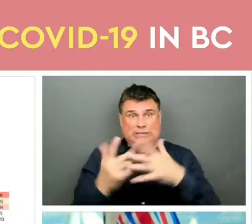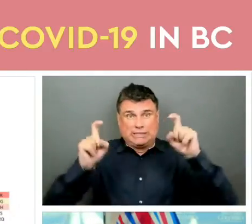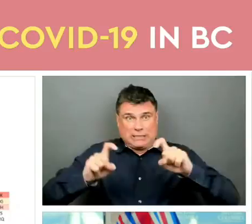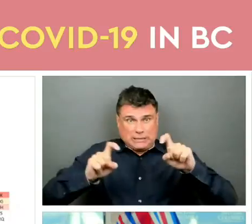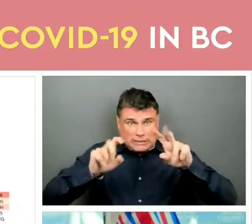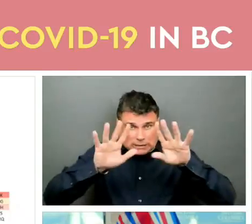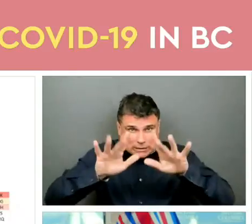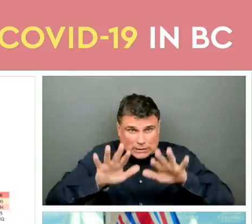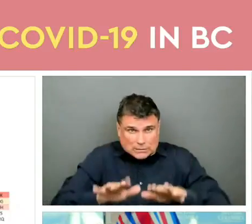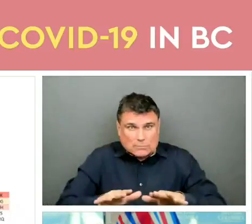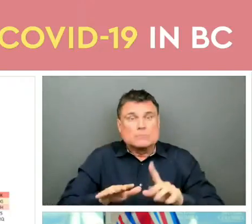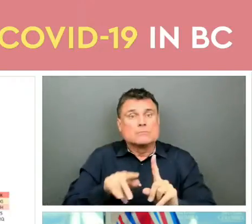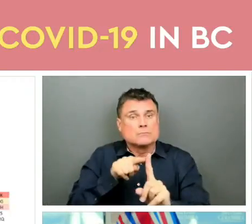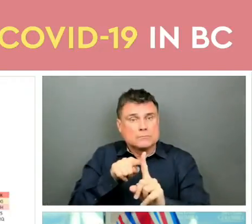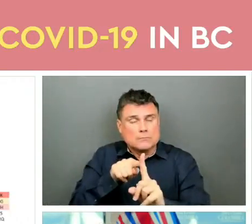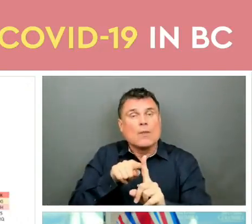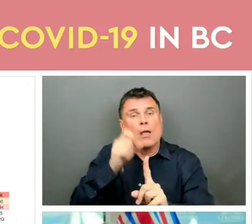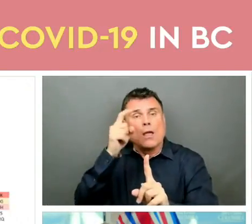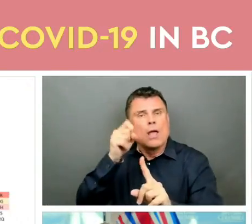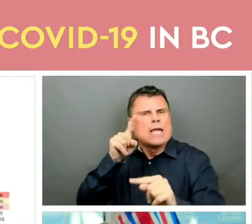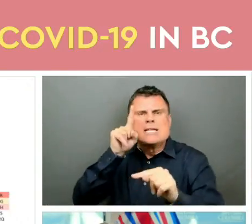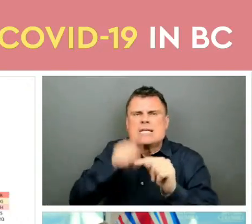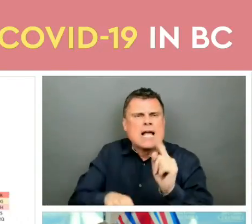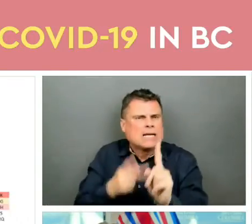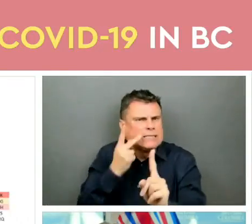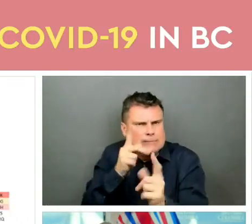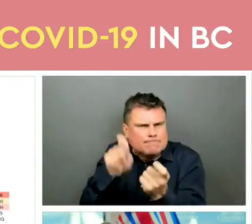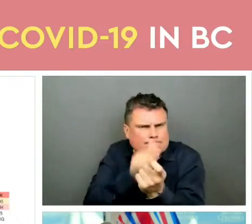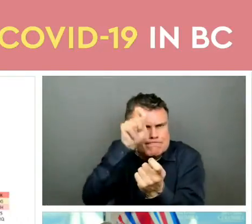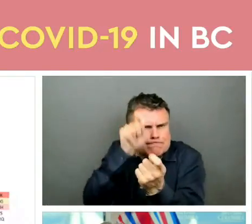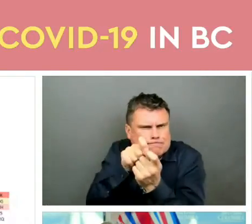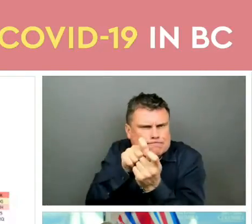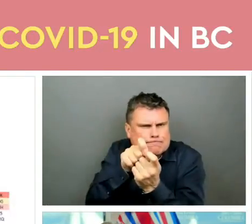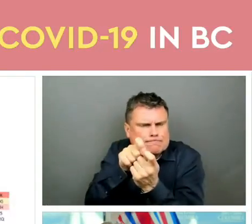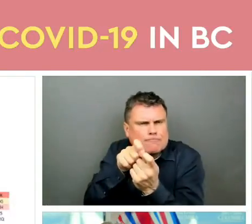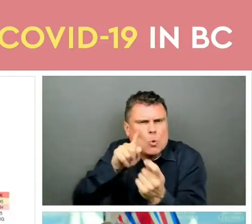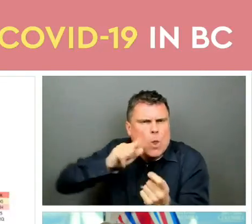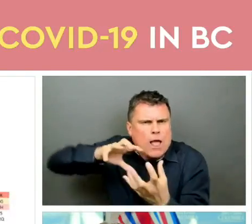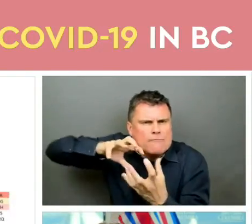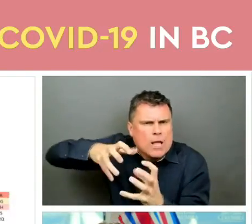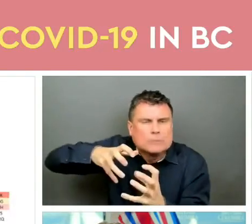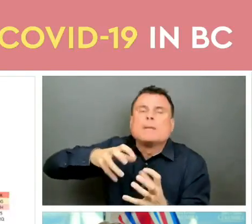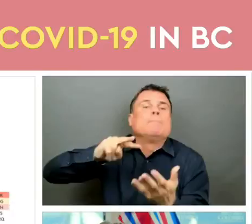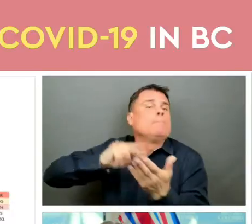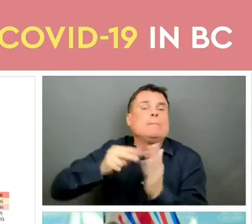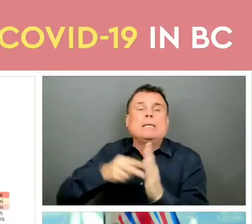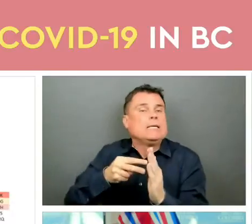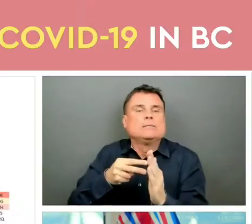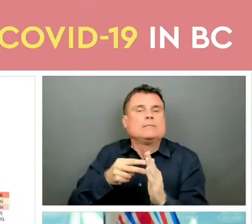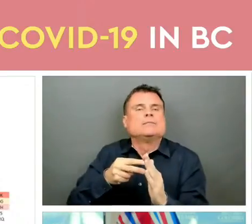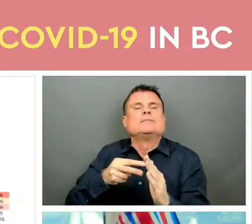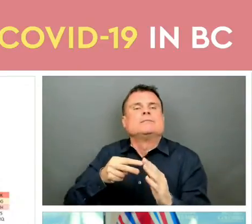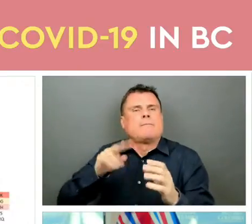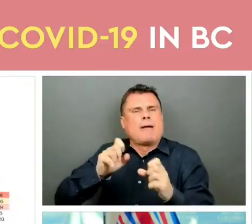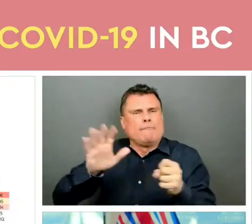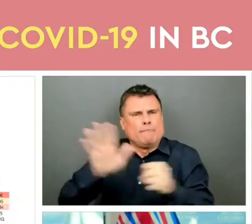not. And we need to look at whole genome sequencing in a more wholistic way around the province to